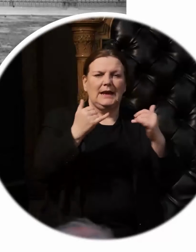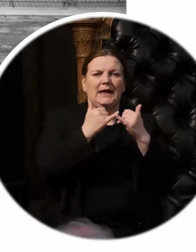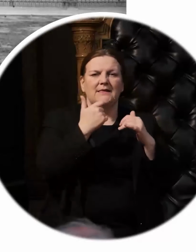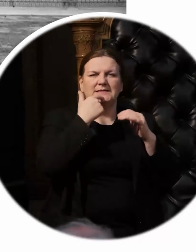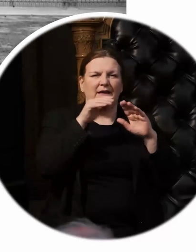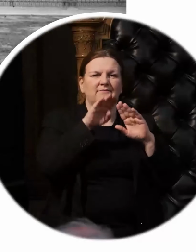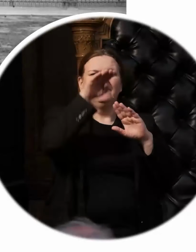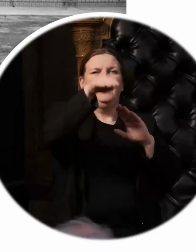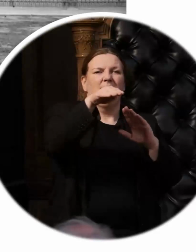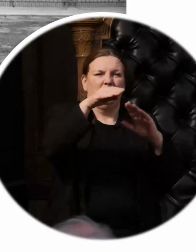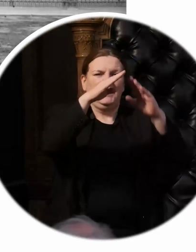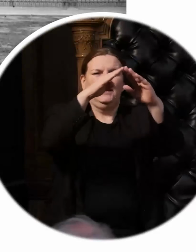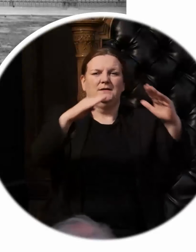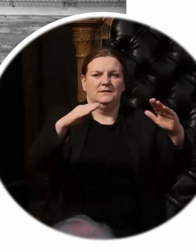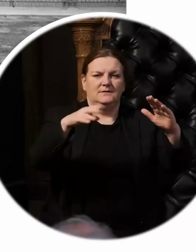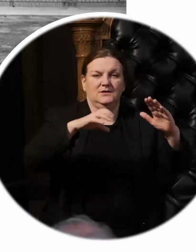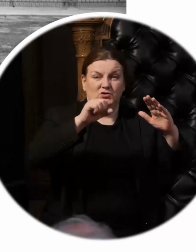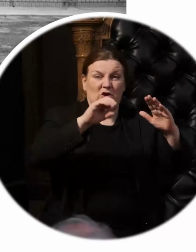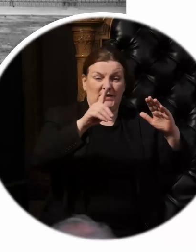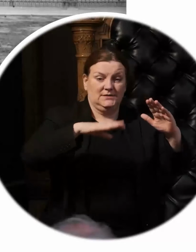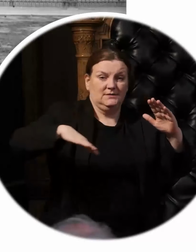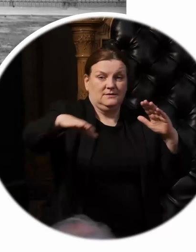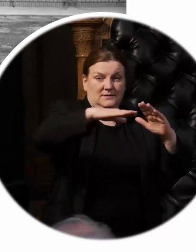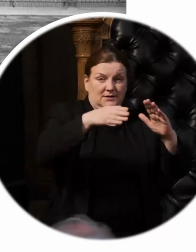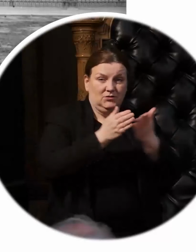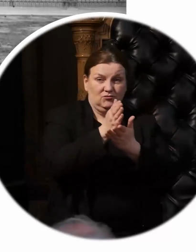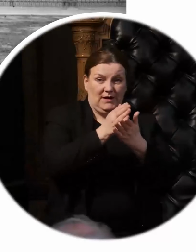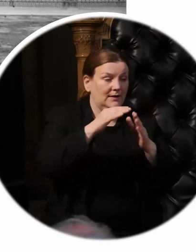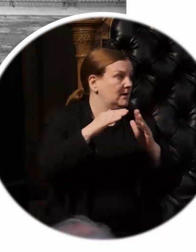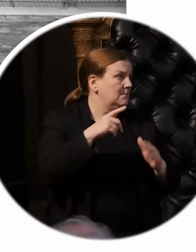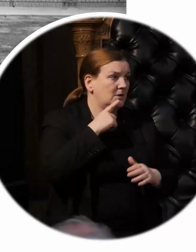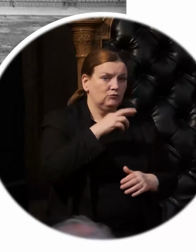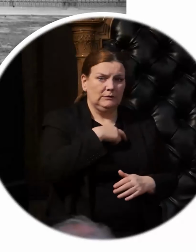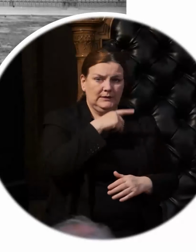at the back. But in this case, it's actually the foundation of the